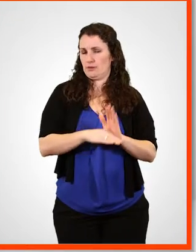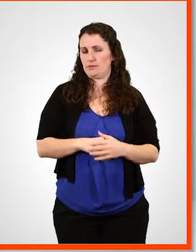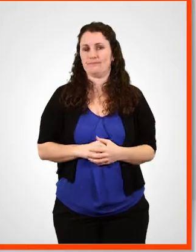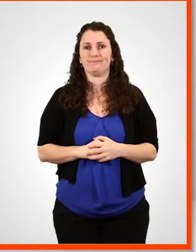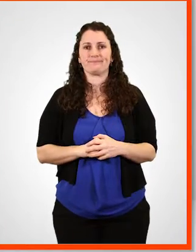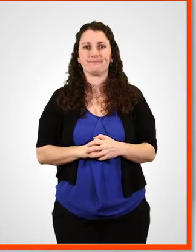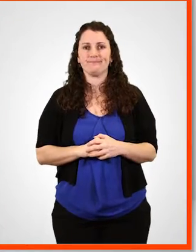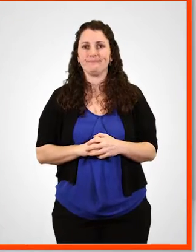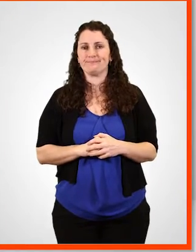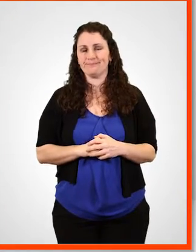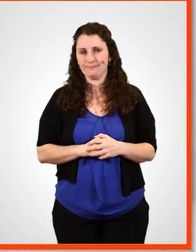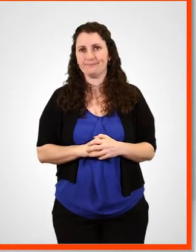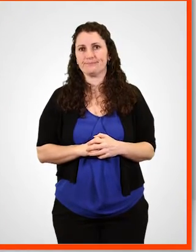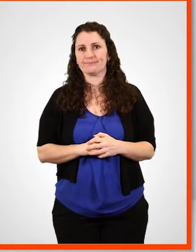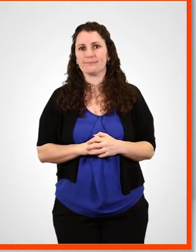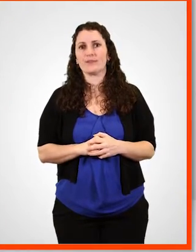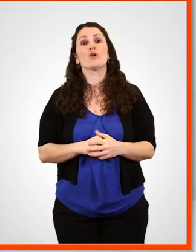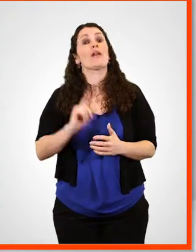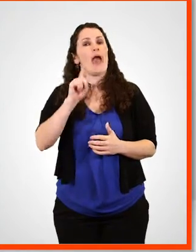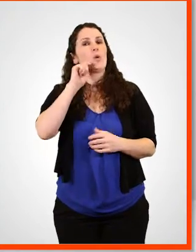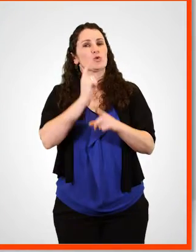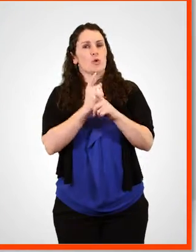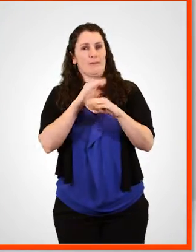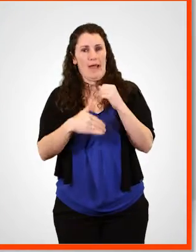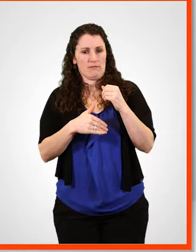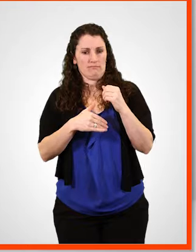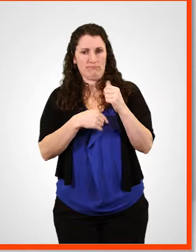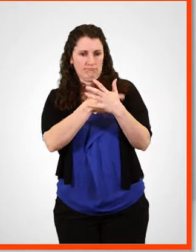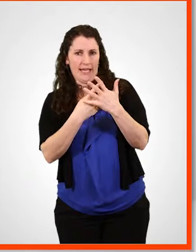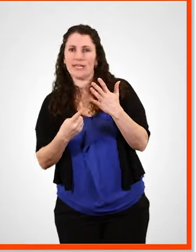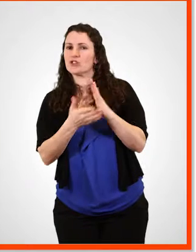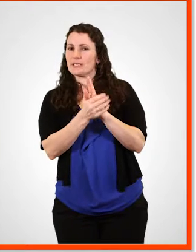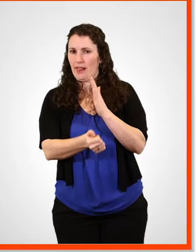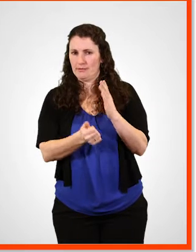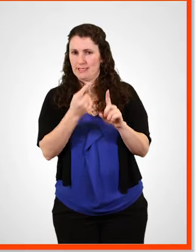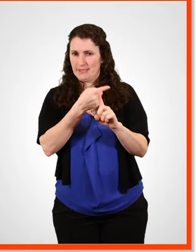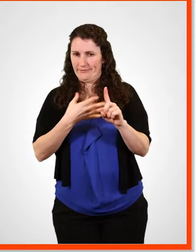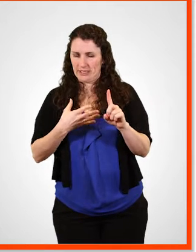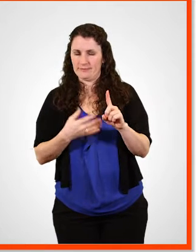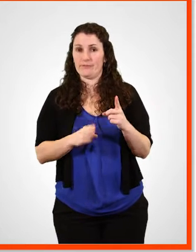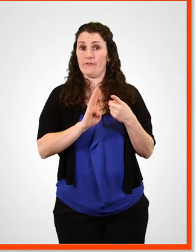and talk about the skills specifically starting with letter knowledge. So letter knowledge, going back